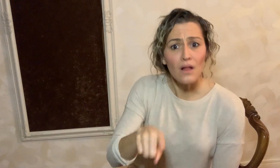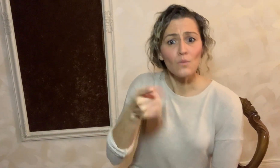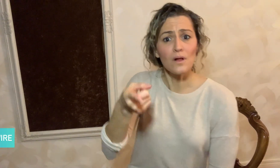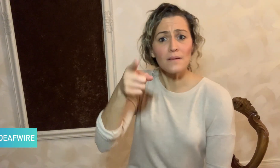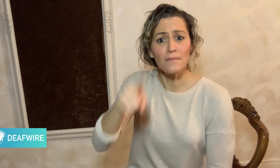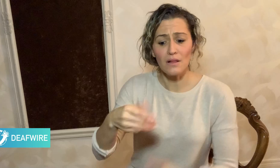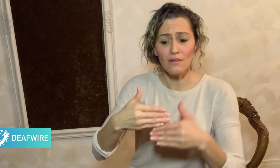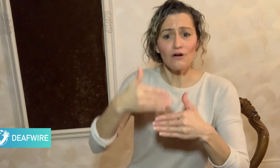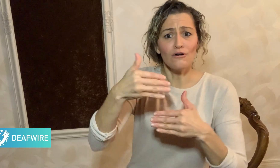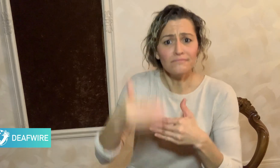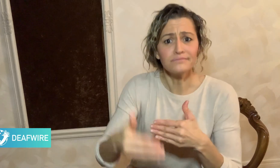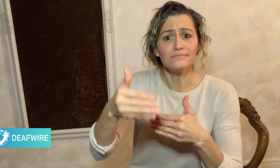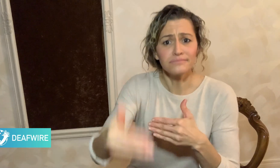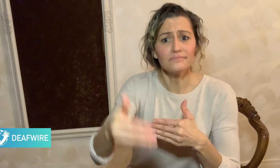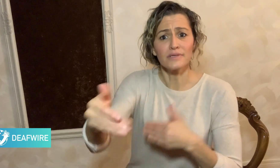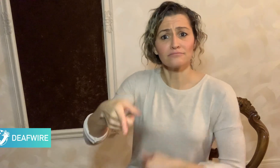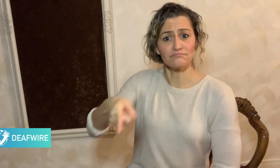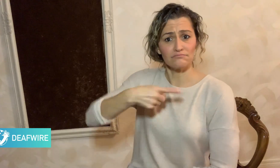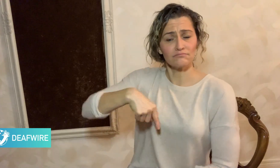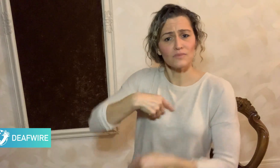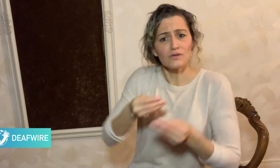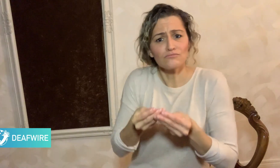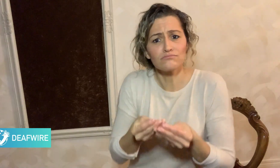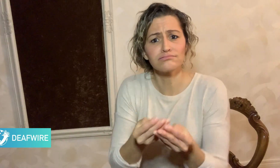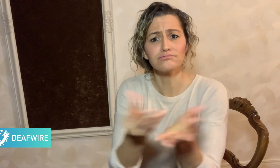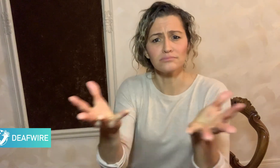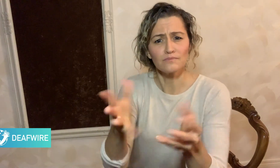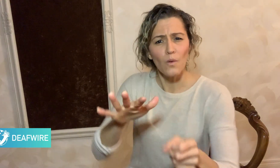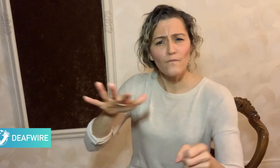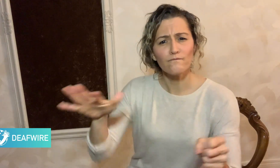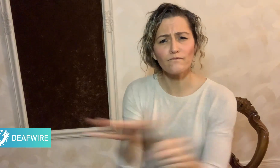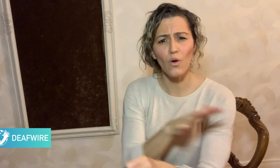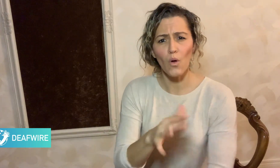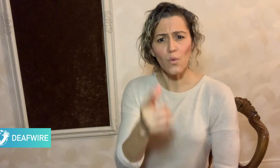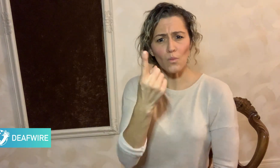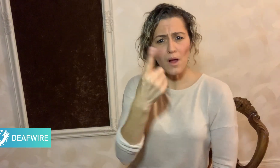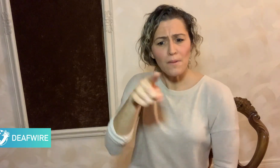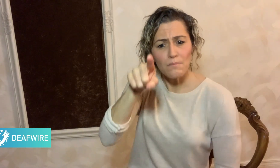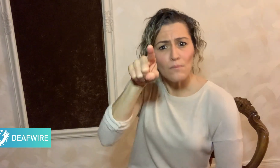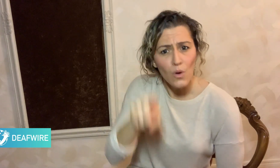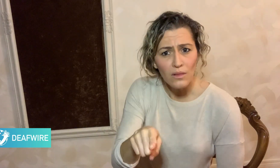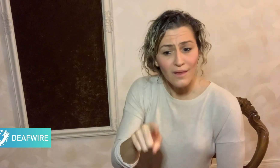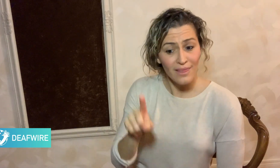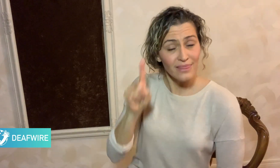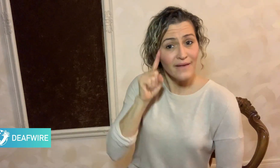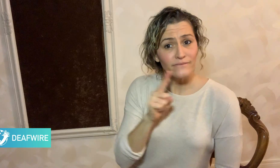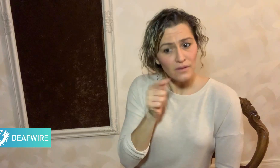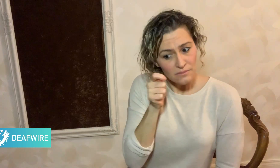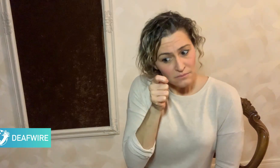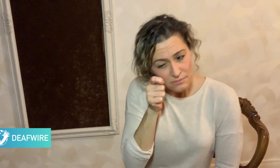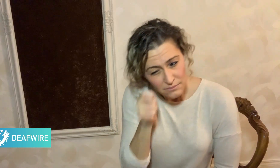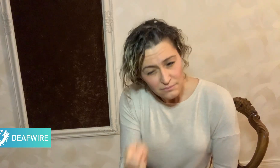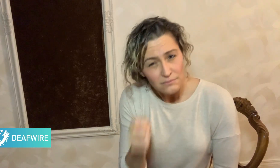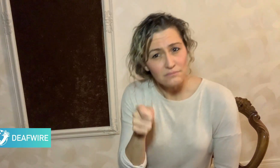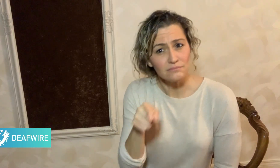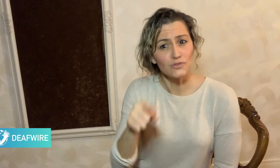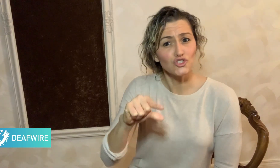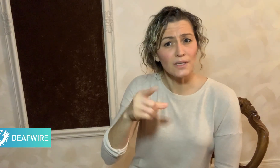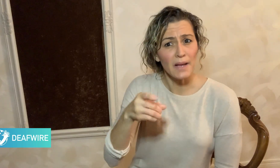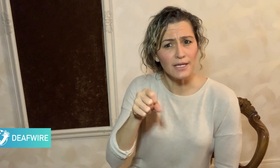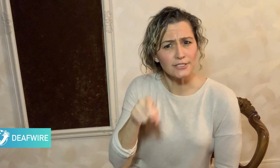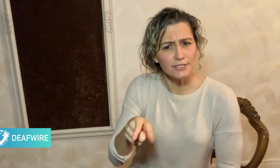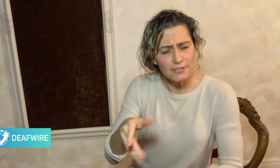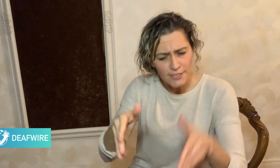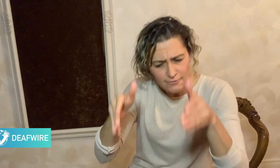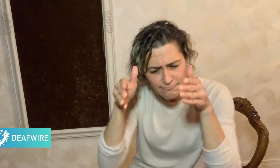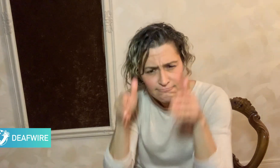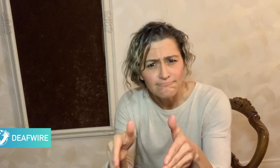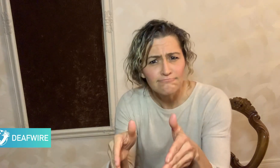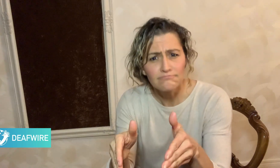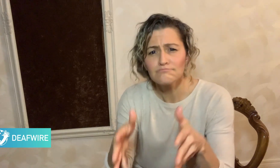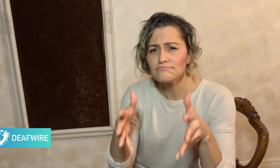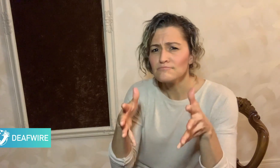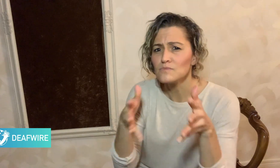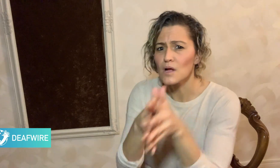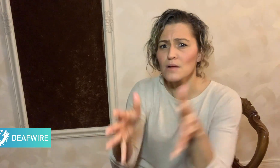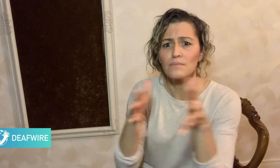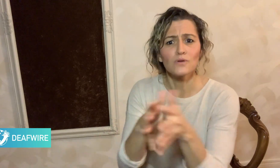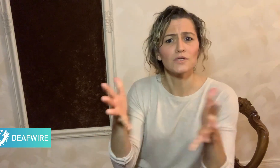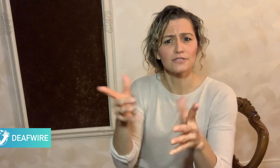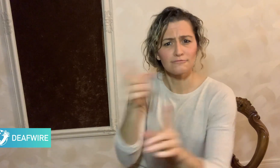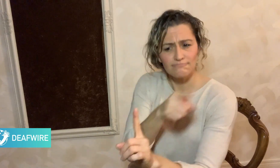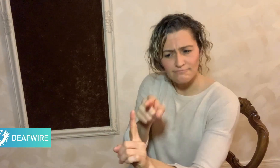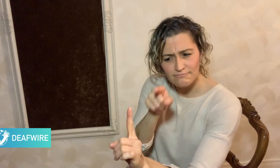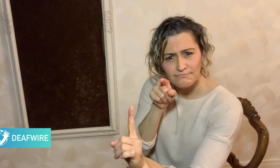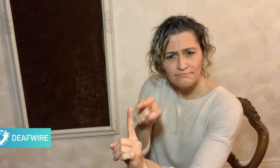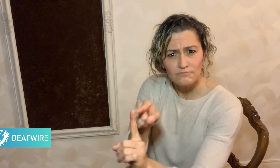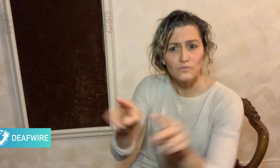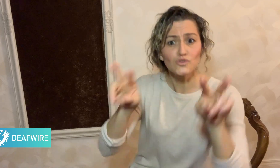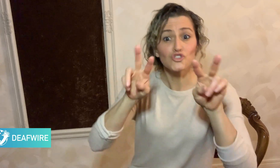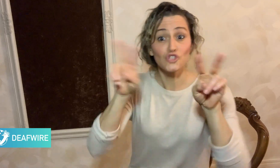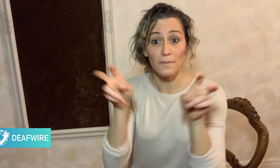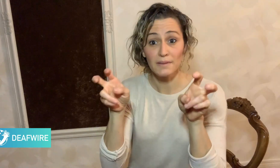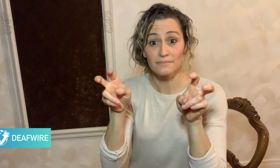Every month, we do a full monthly DeafGPS report on a specific topic.